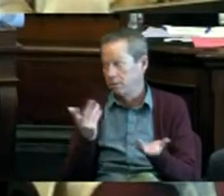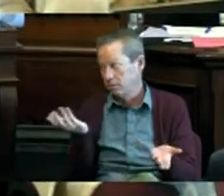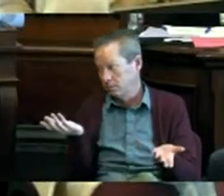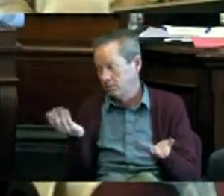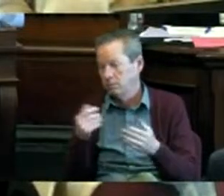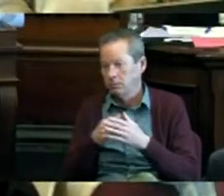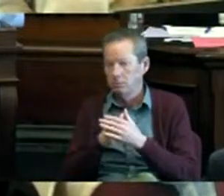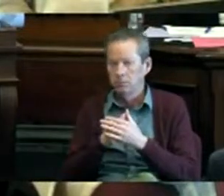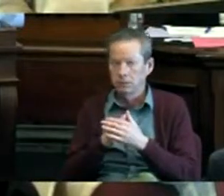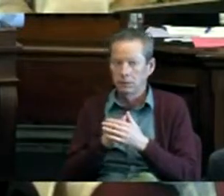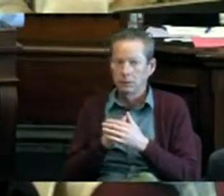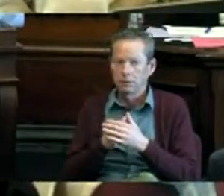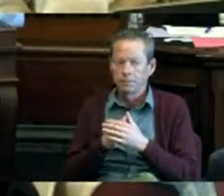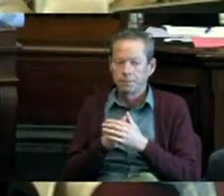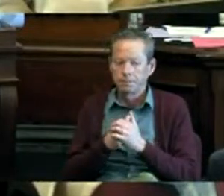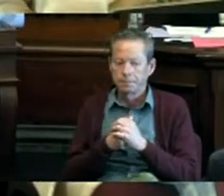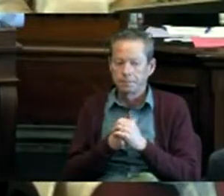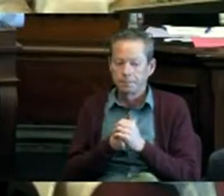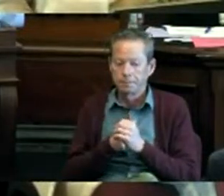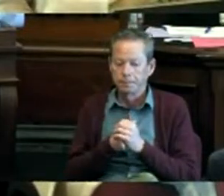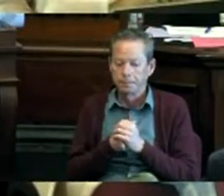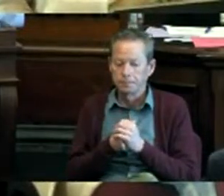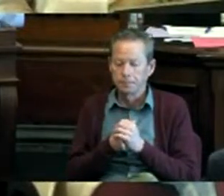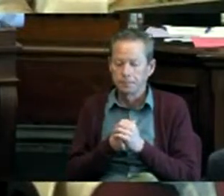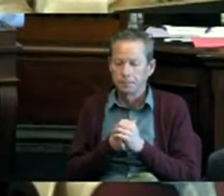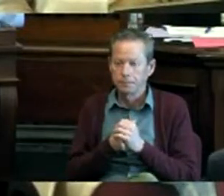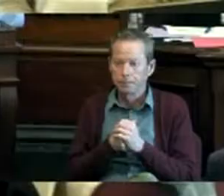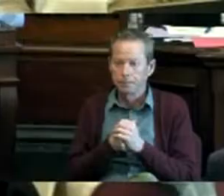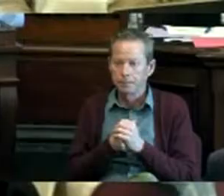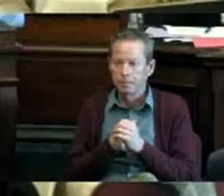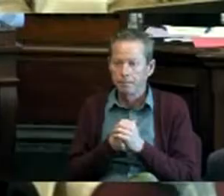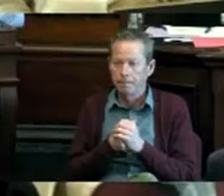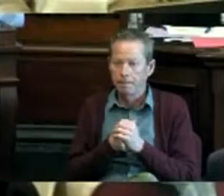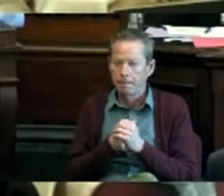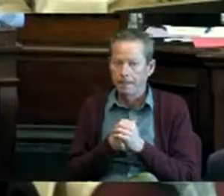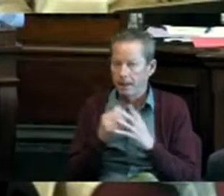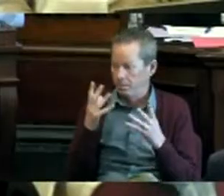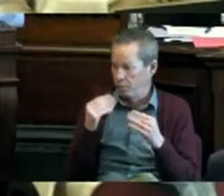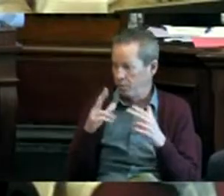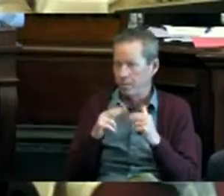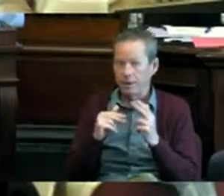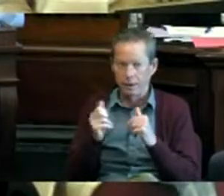done, actually. And as you'll see, the number that's next to